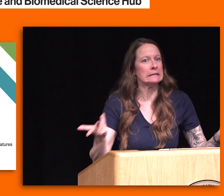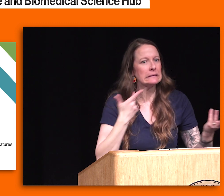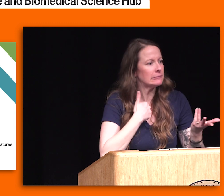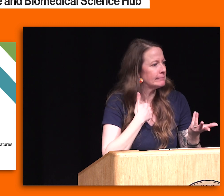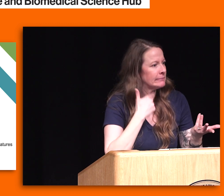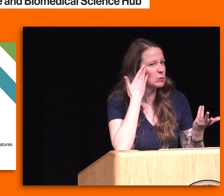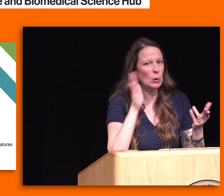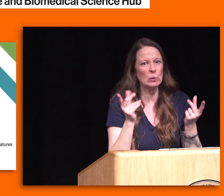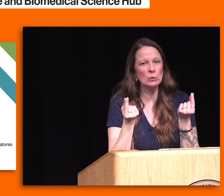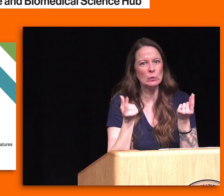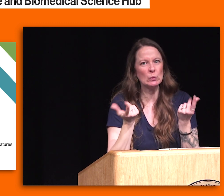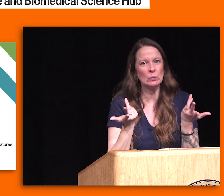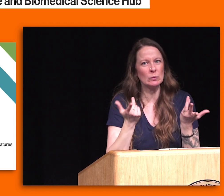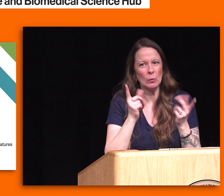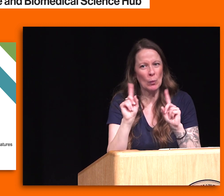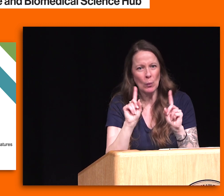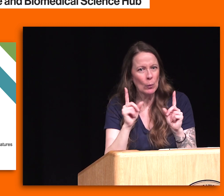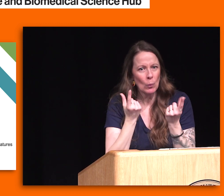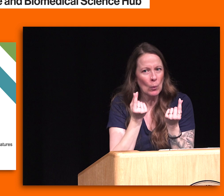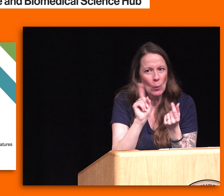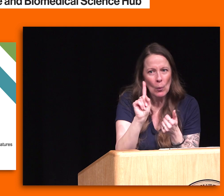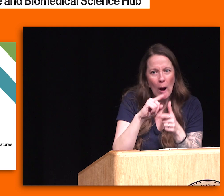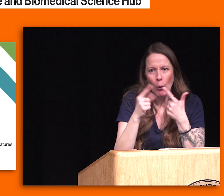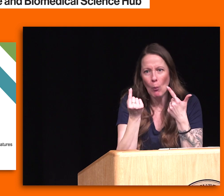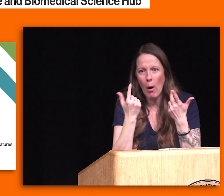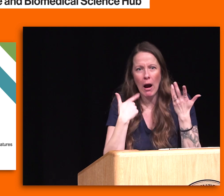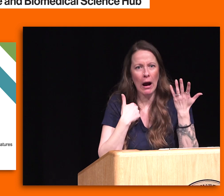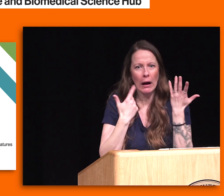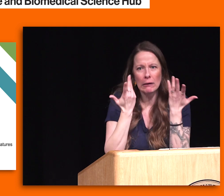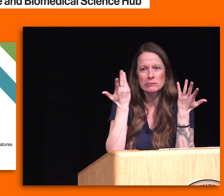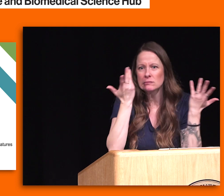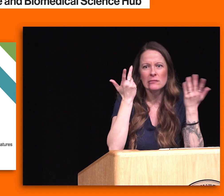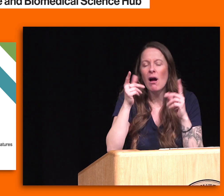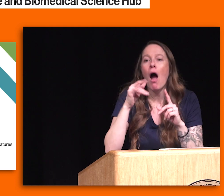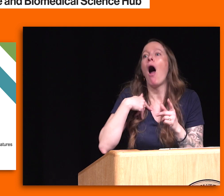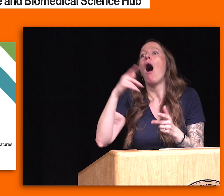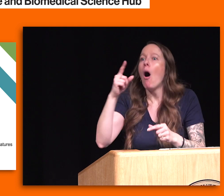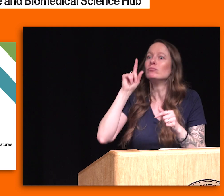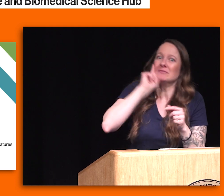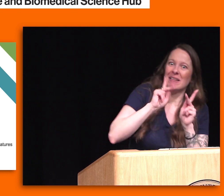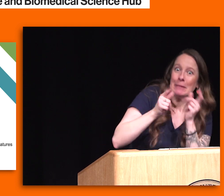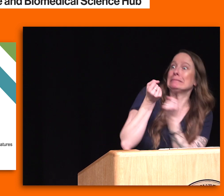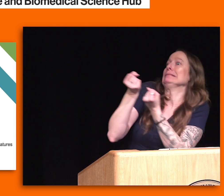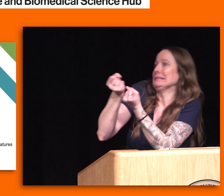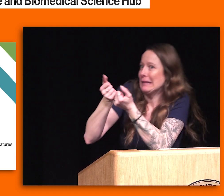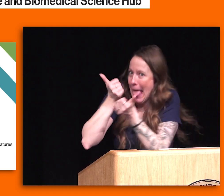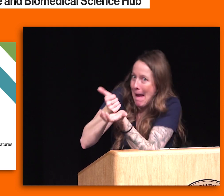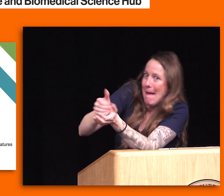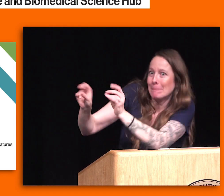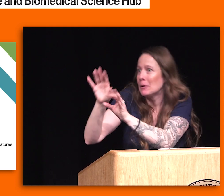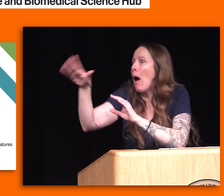Many Deaf people came to campus and they didn't know what to do. They didn't know how to navigate access services. They didn't know about the support